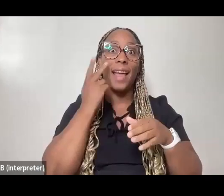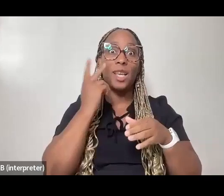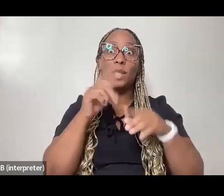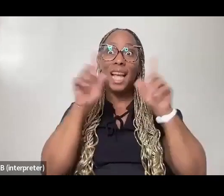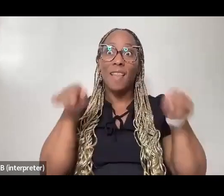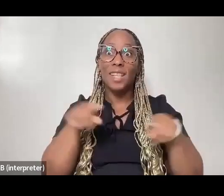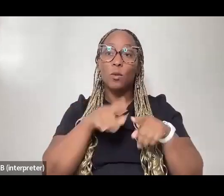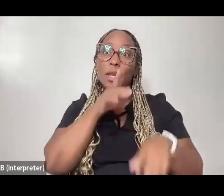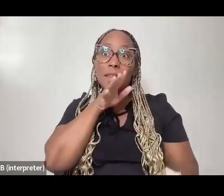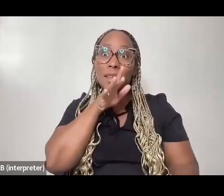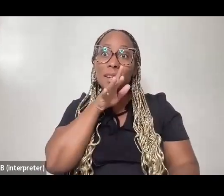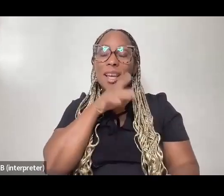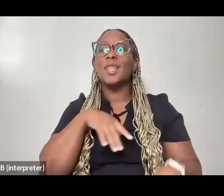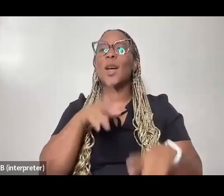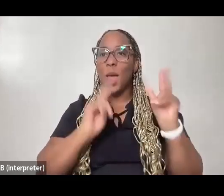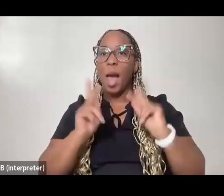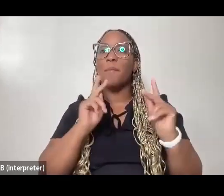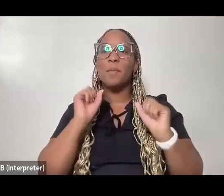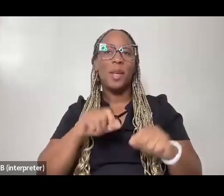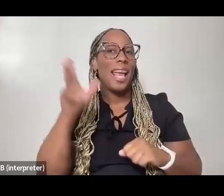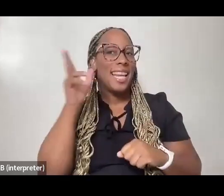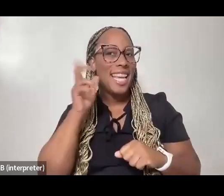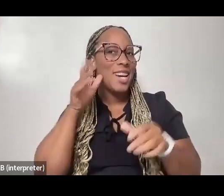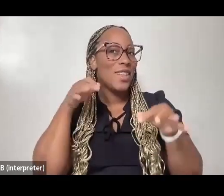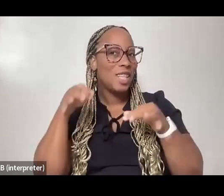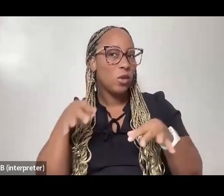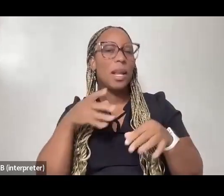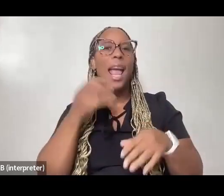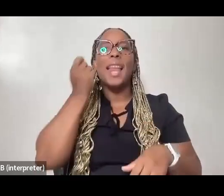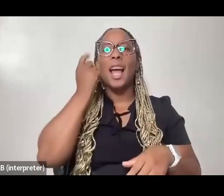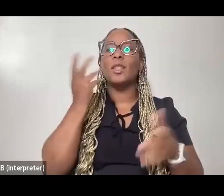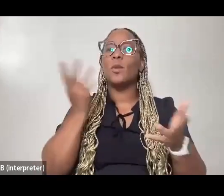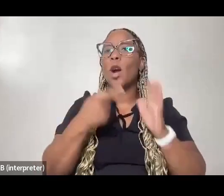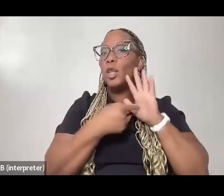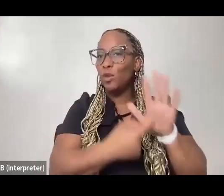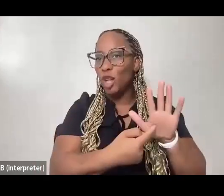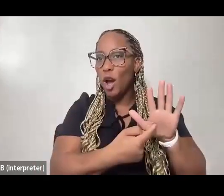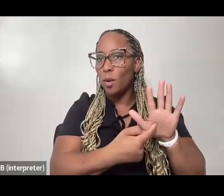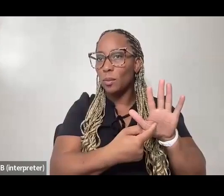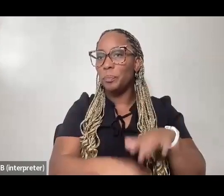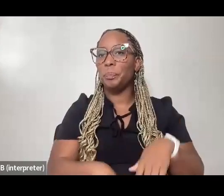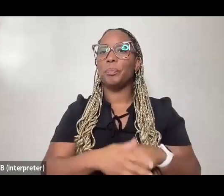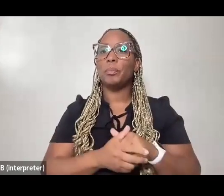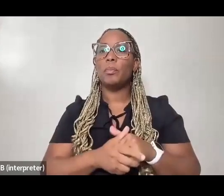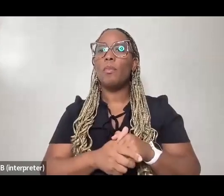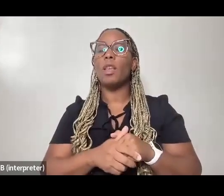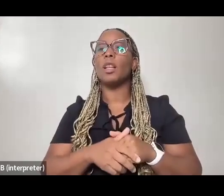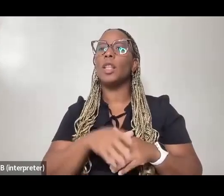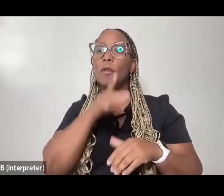out loud so that your folks can hear it and understand what you are showing on the screen. So verbally share visual